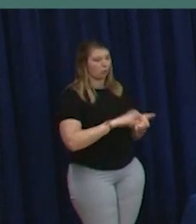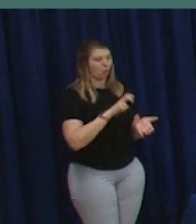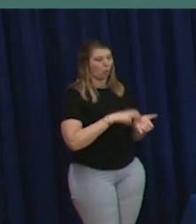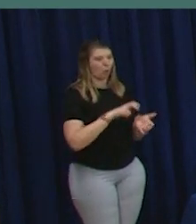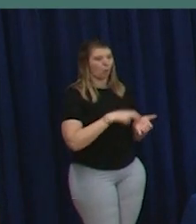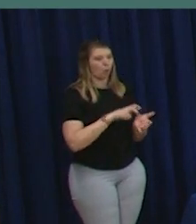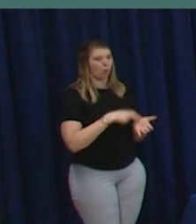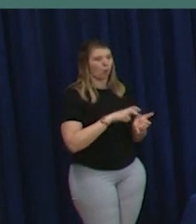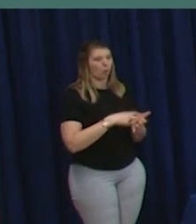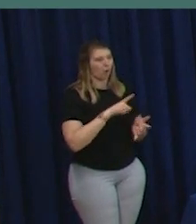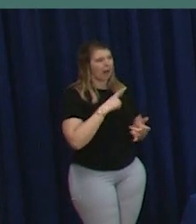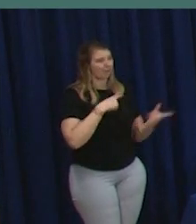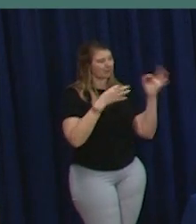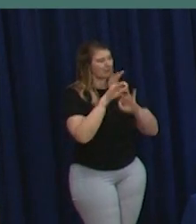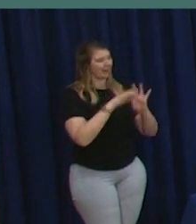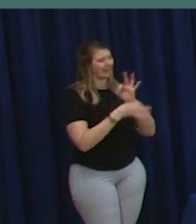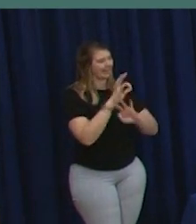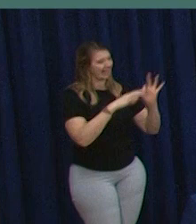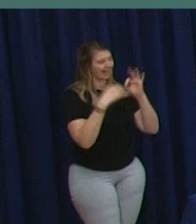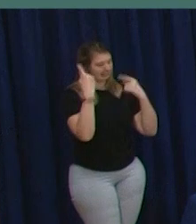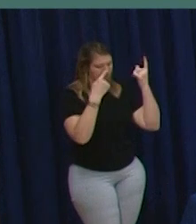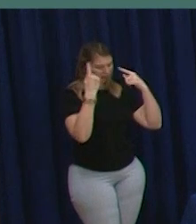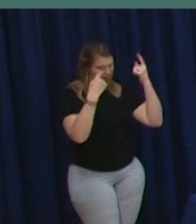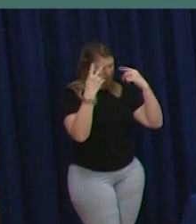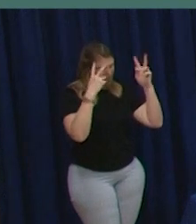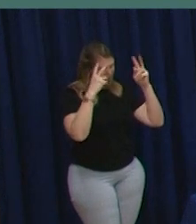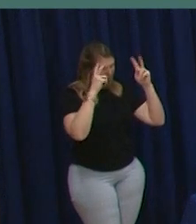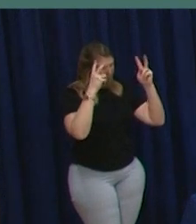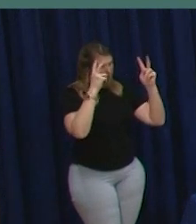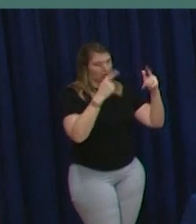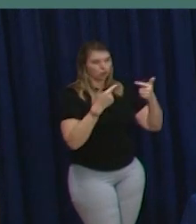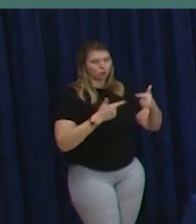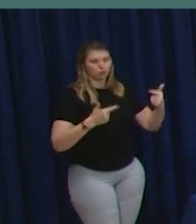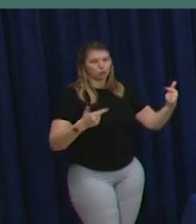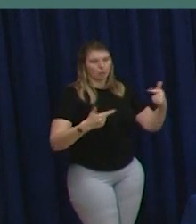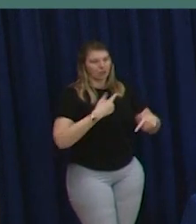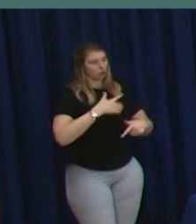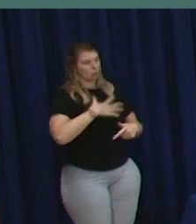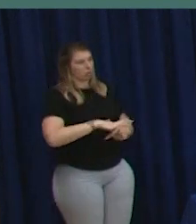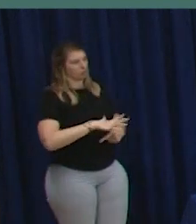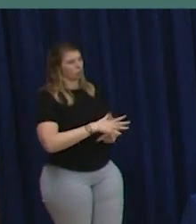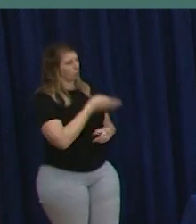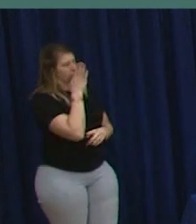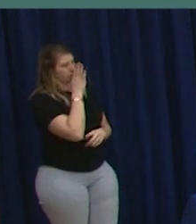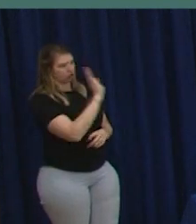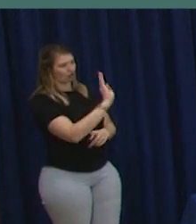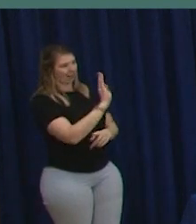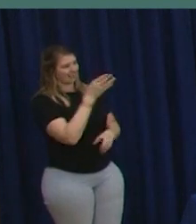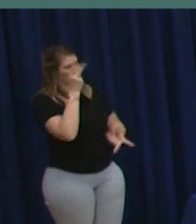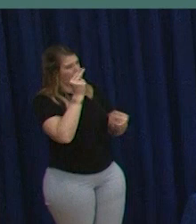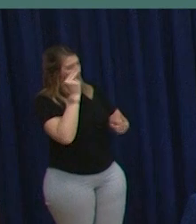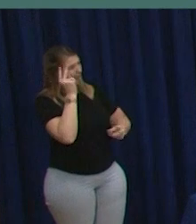I tend to think of it, just were too loud and you just didn't want to speak in a straight line, how